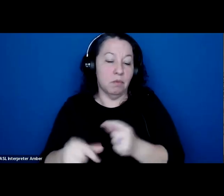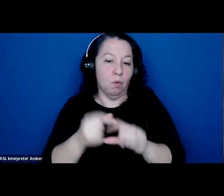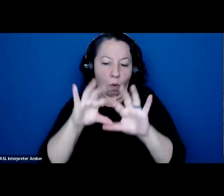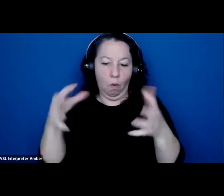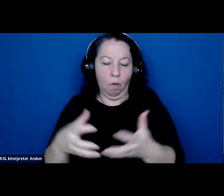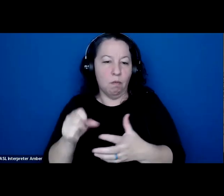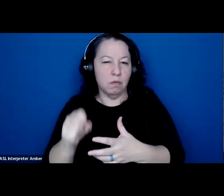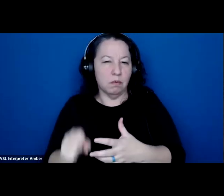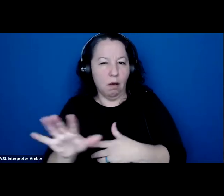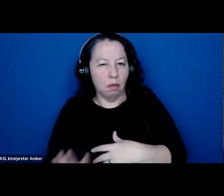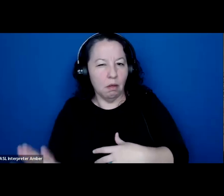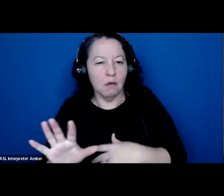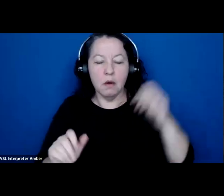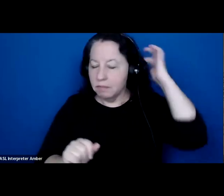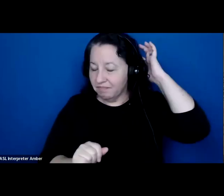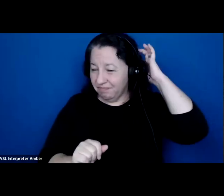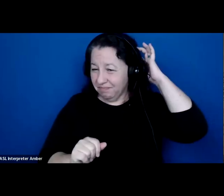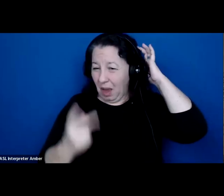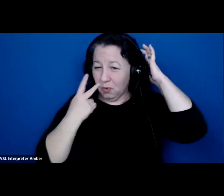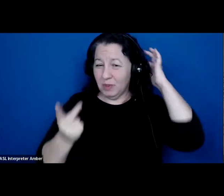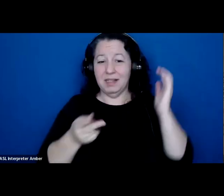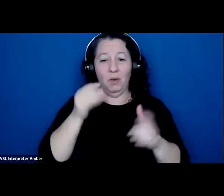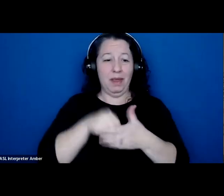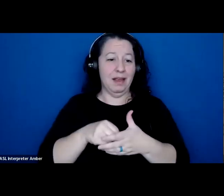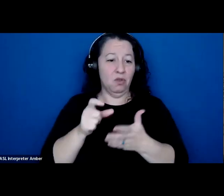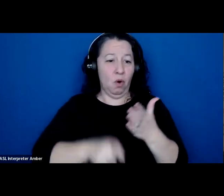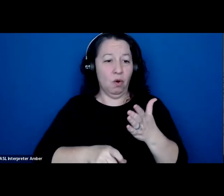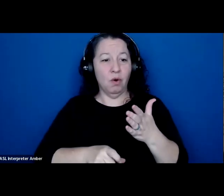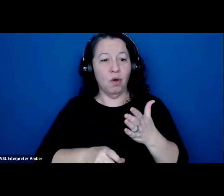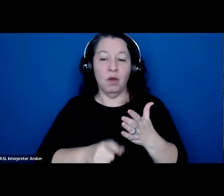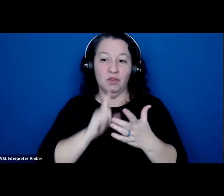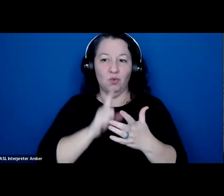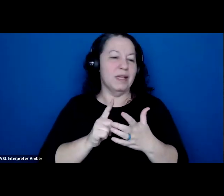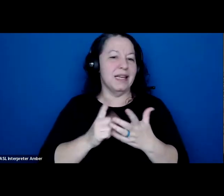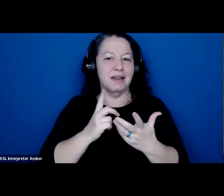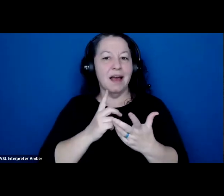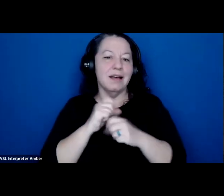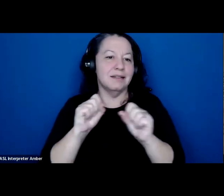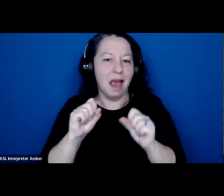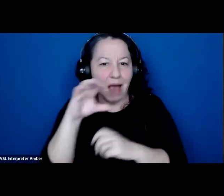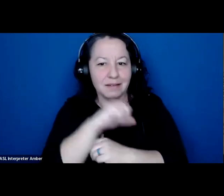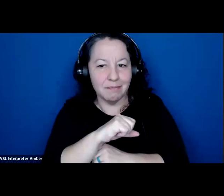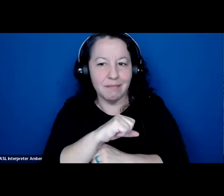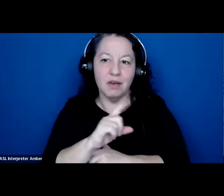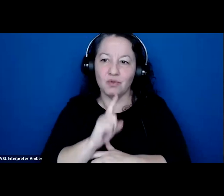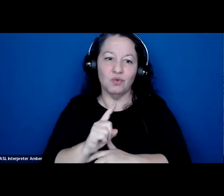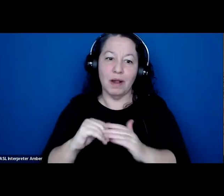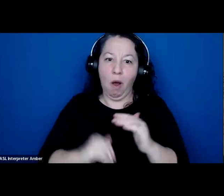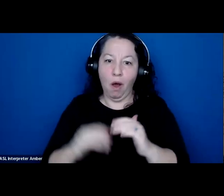stated quite plainly in the article itself that this is a conservative underestimation and does not account for the emissions of the entire industrial